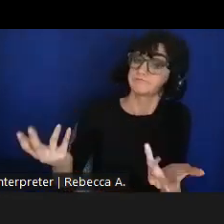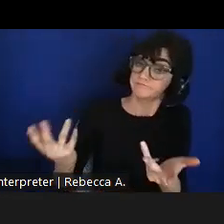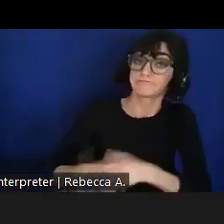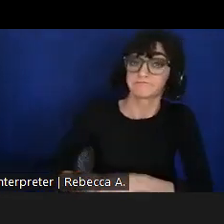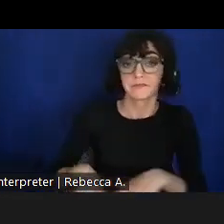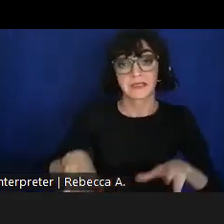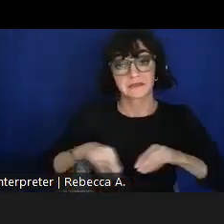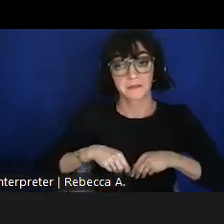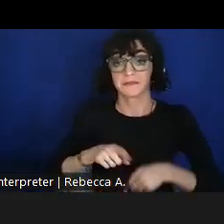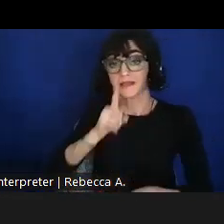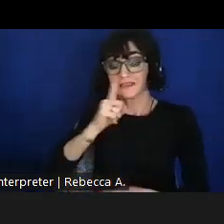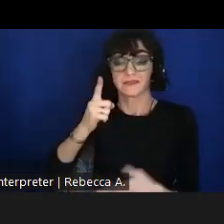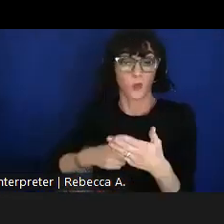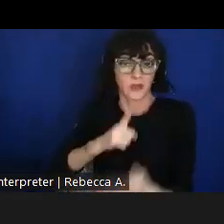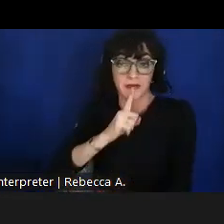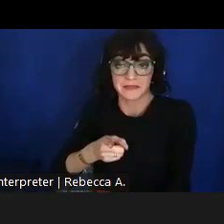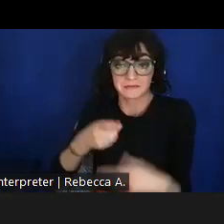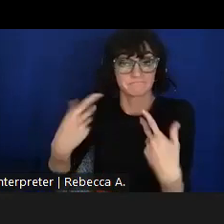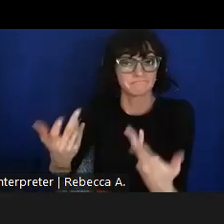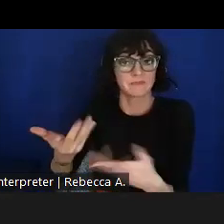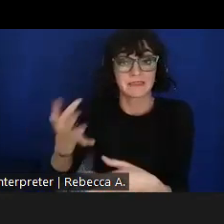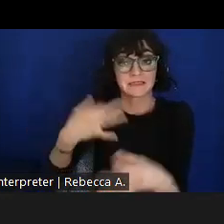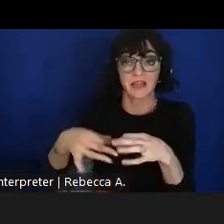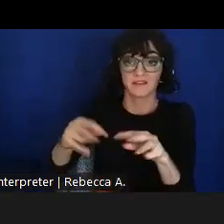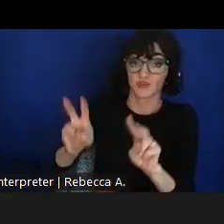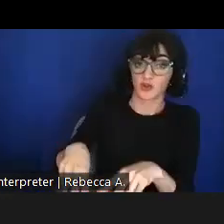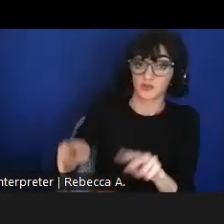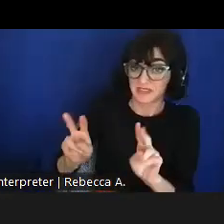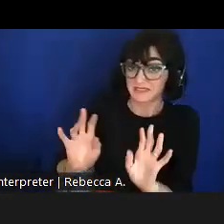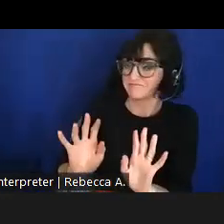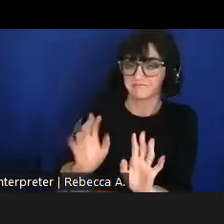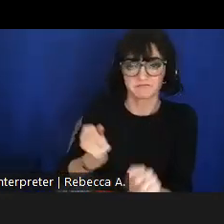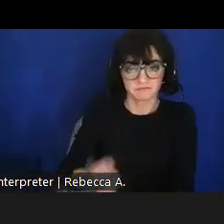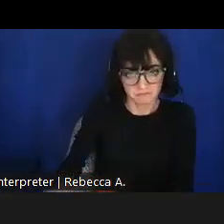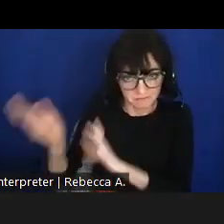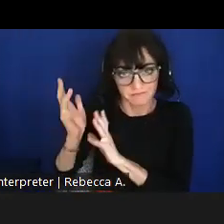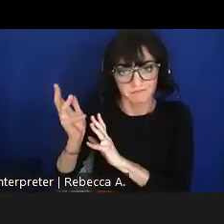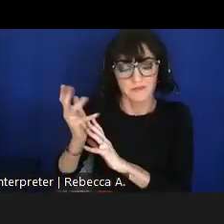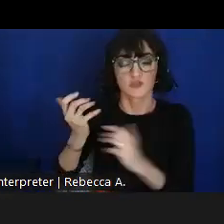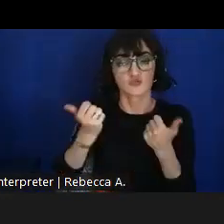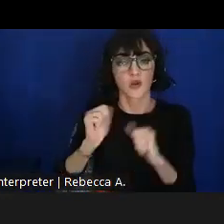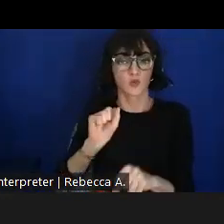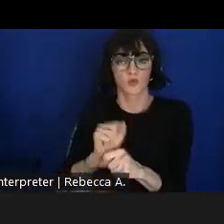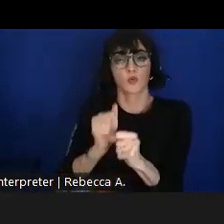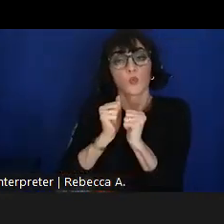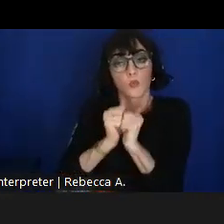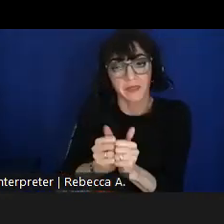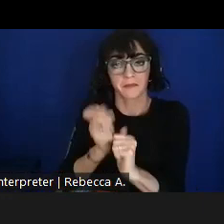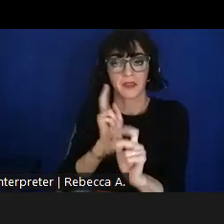instead of being judgmental and seeks to really work alongside people and offering support